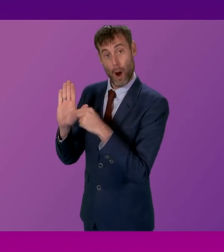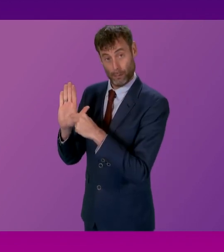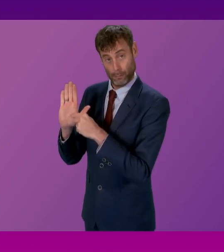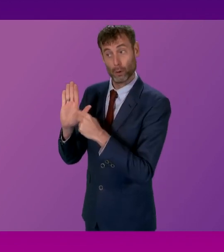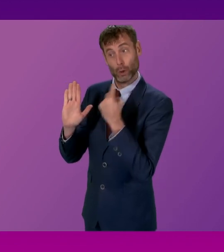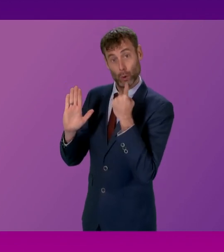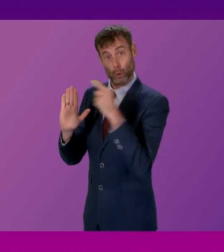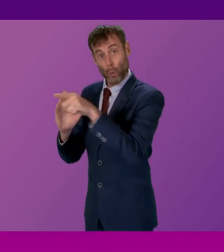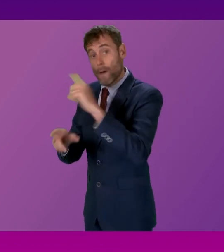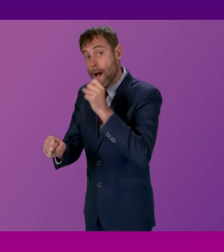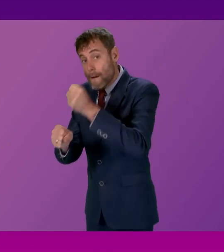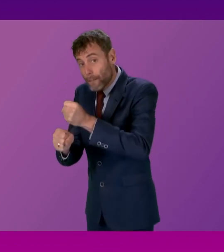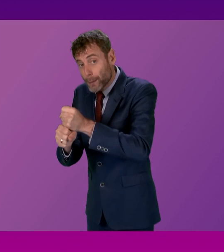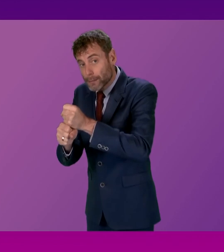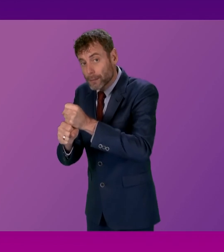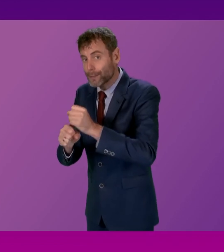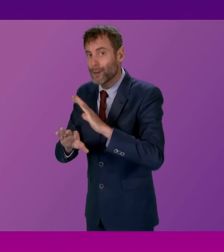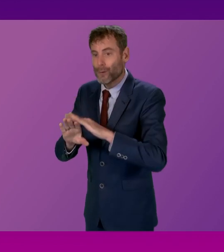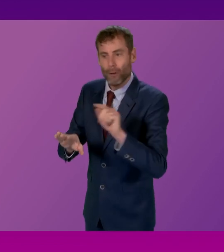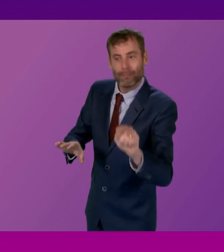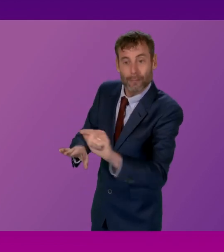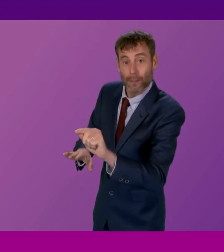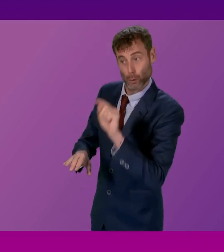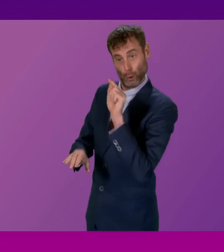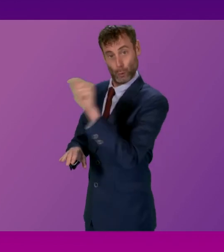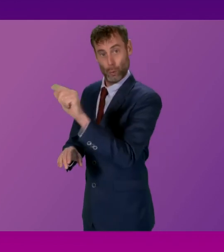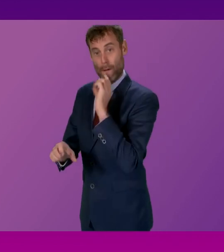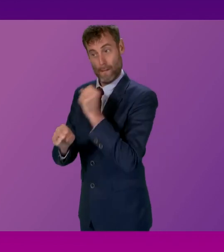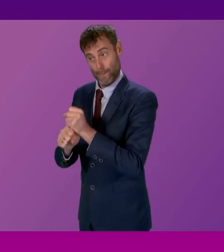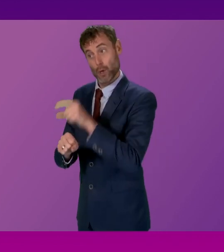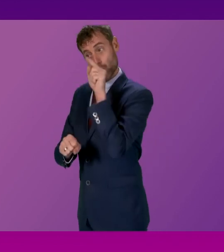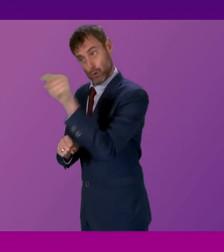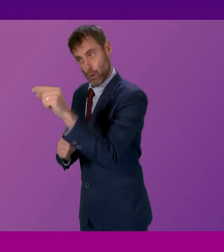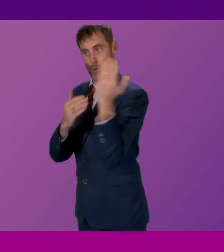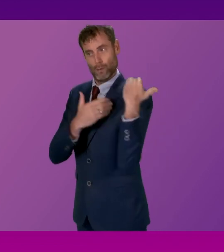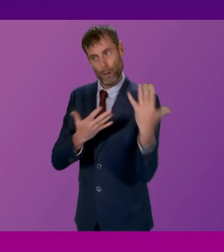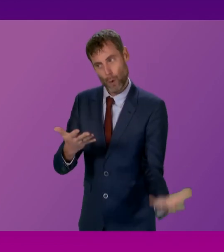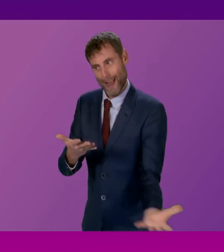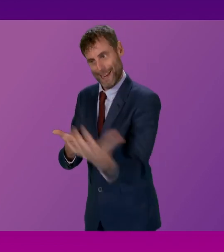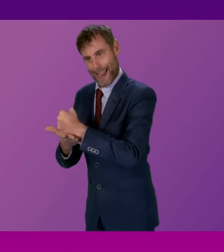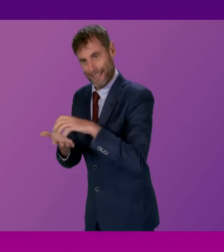ministers and officials, and that it is the Government that is responsible for collating that evidence and providing it to the inquiry.